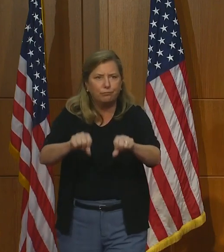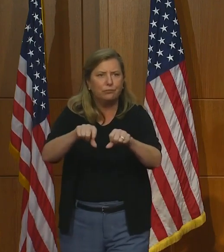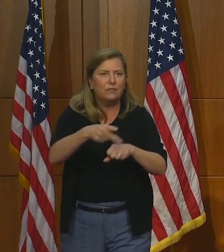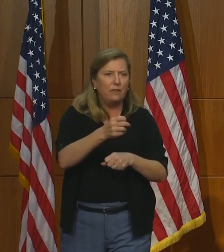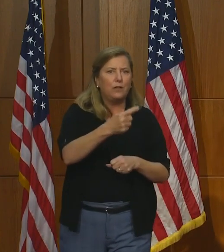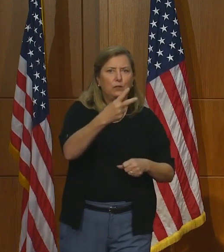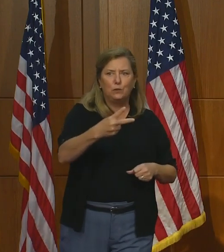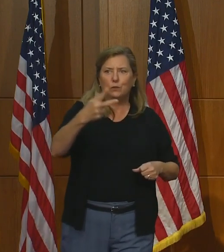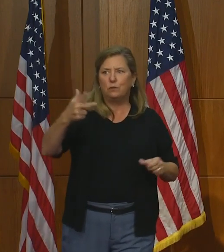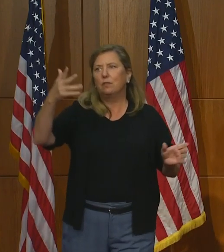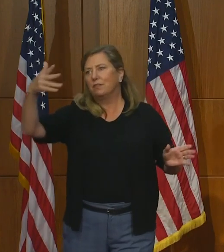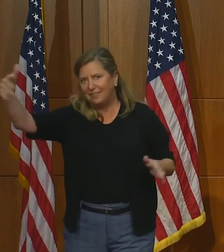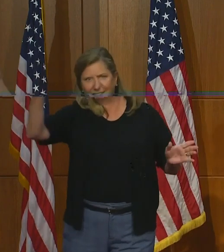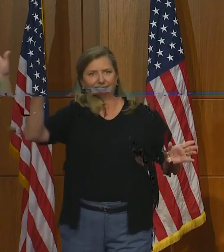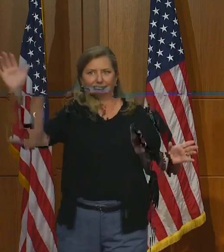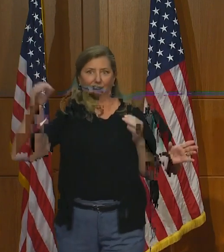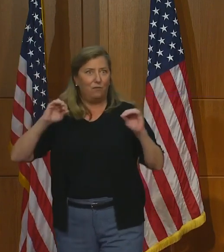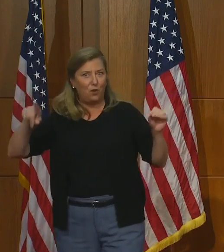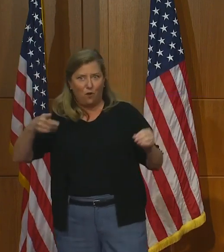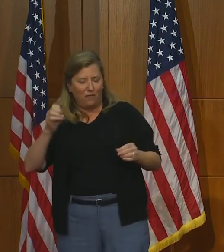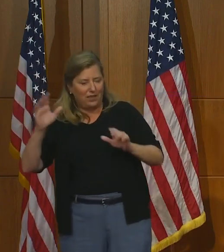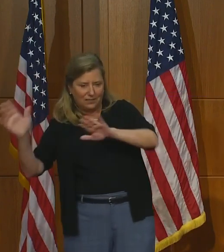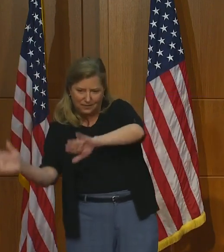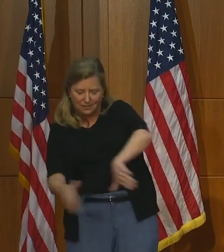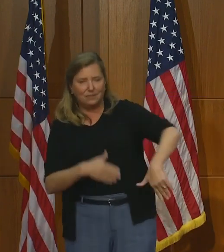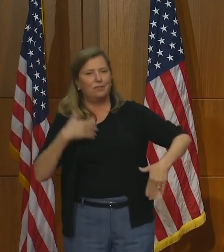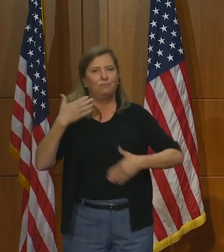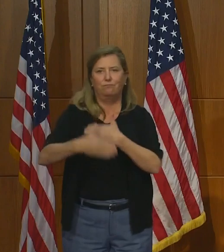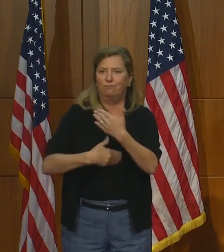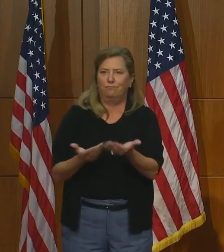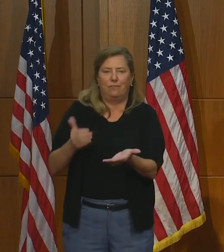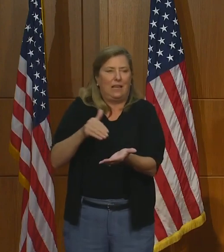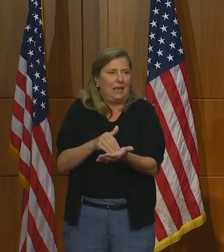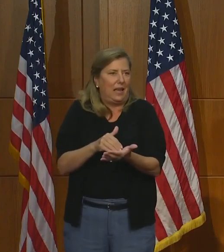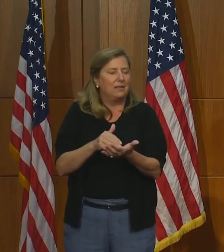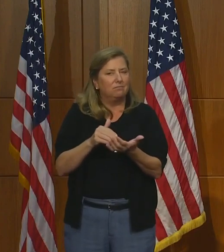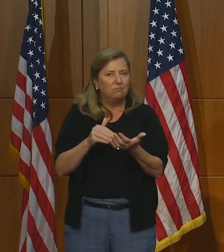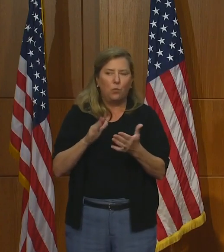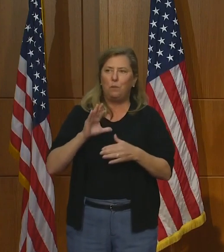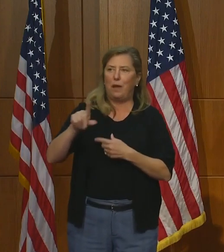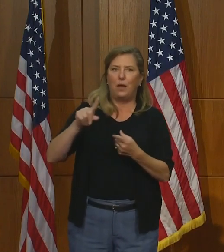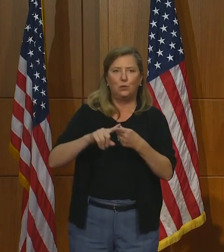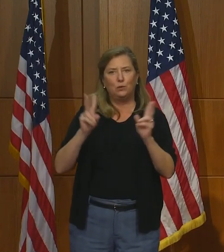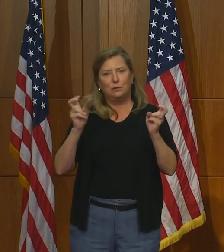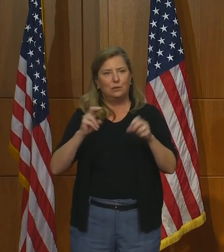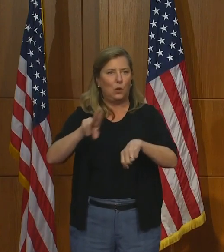SO THAT WE CAN CONTINUE TO. TO MOVE THROUGH THESE PHASES AND EVENTUALLY GET OUT OF THE